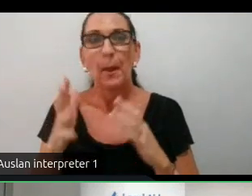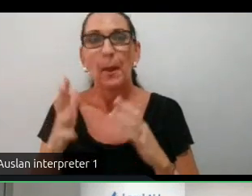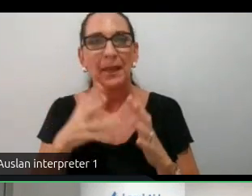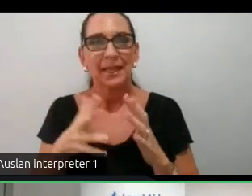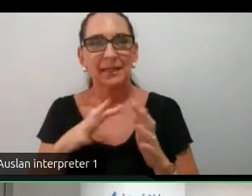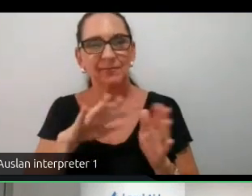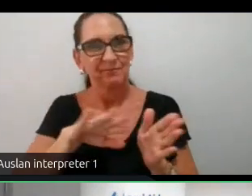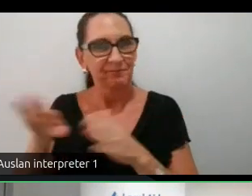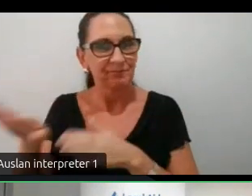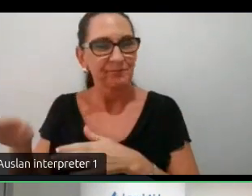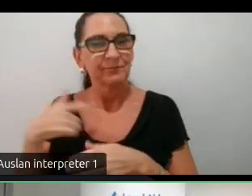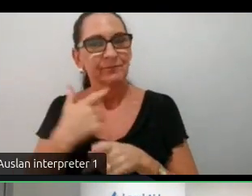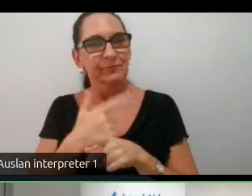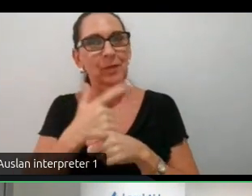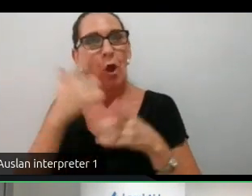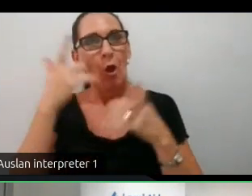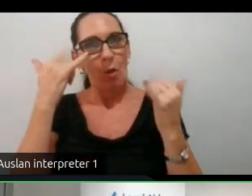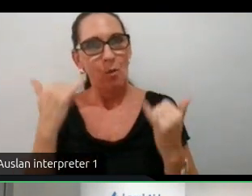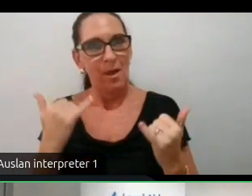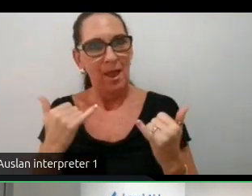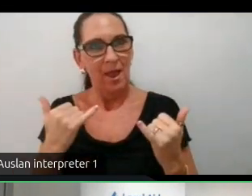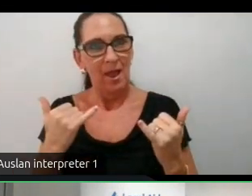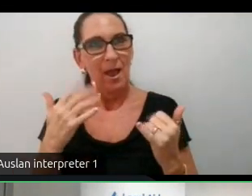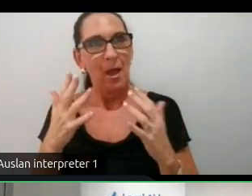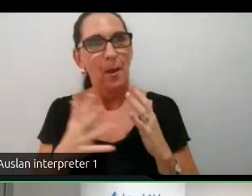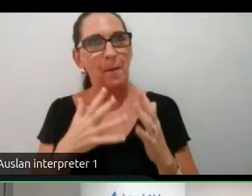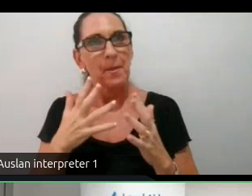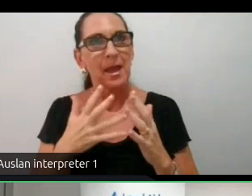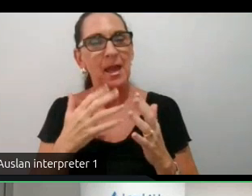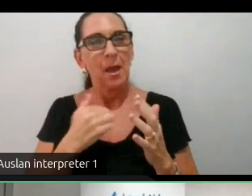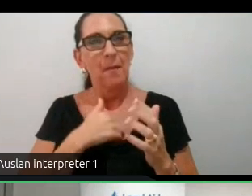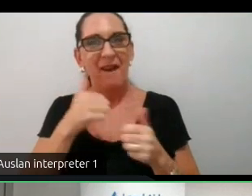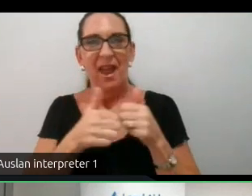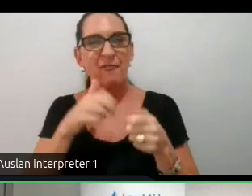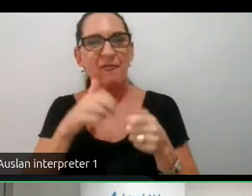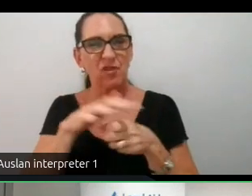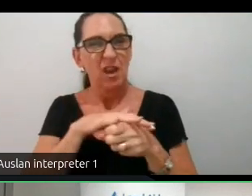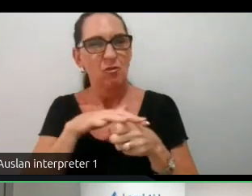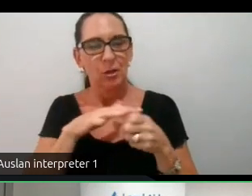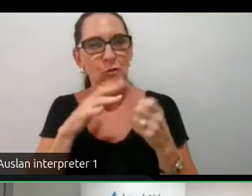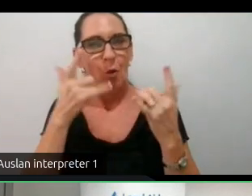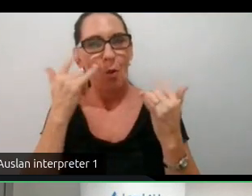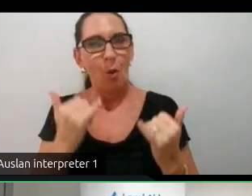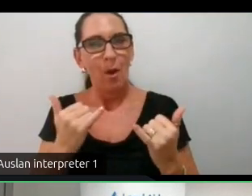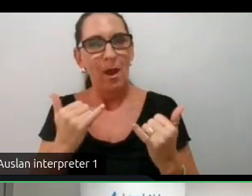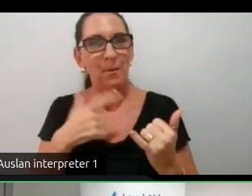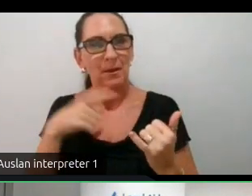talk and not sports nut talk, AFCA is my favourite jurisdiction as a lawyer because they look at not